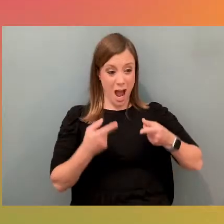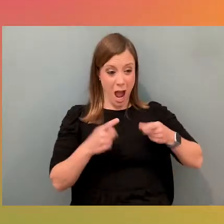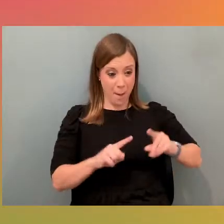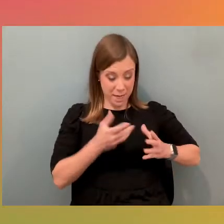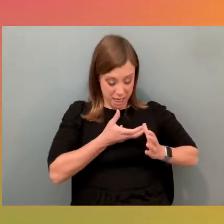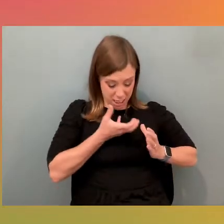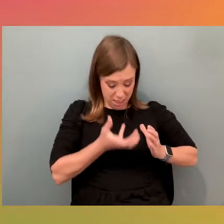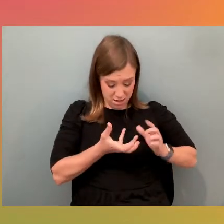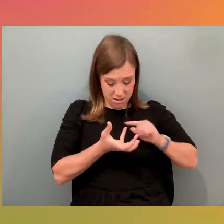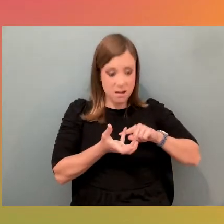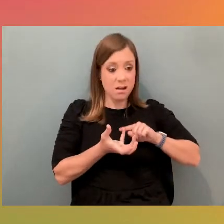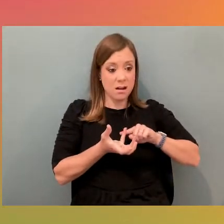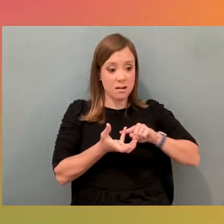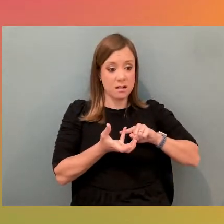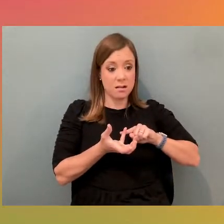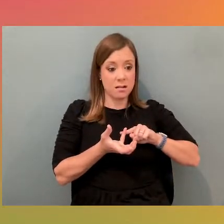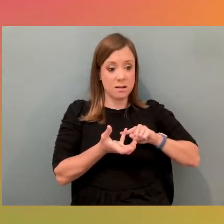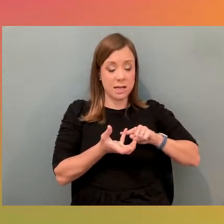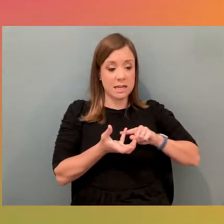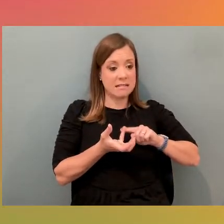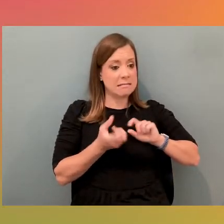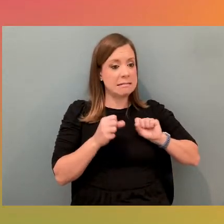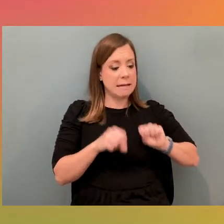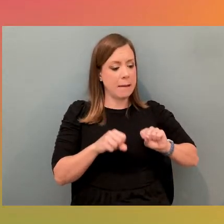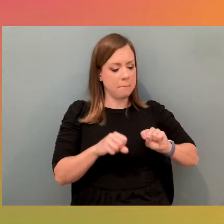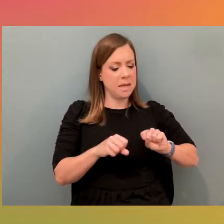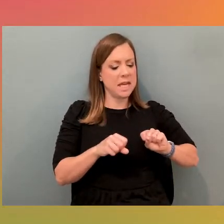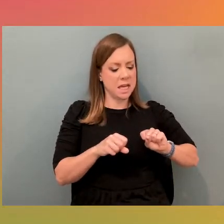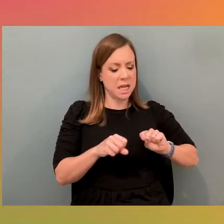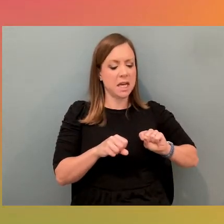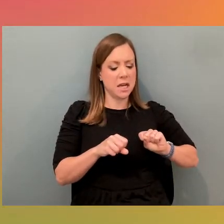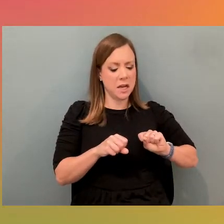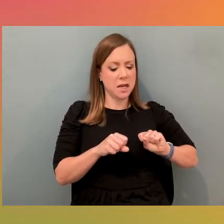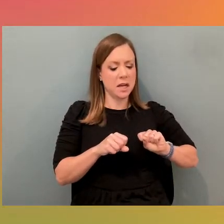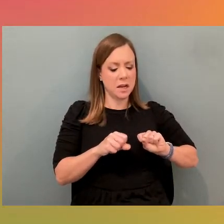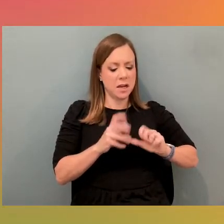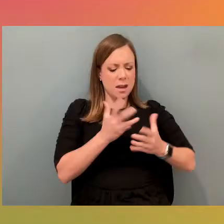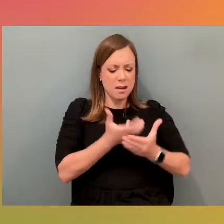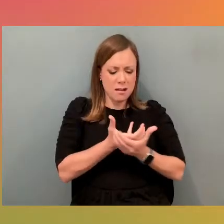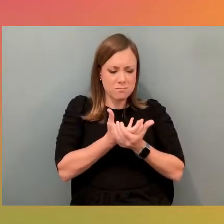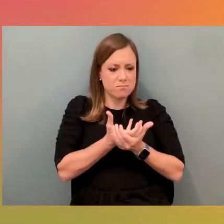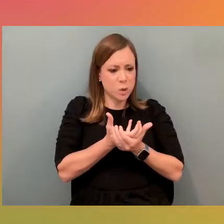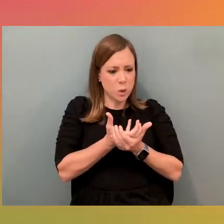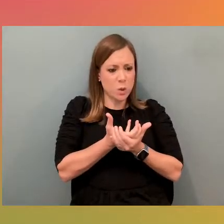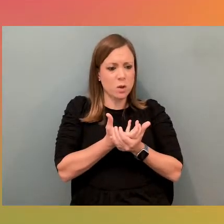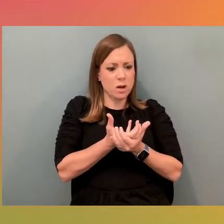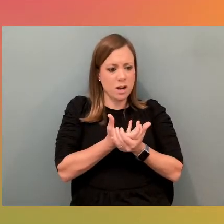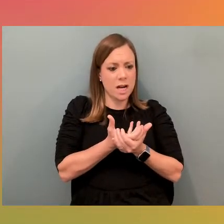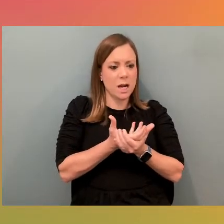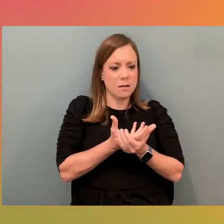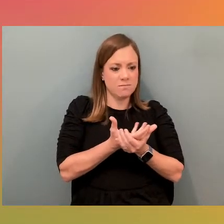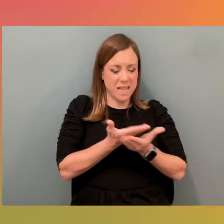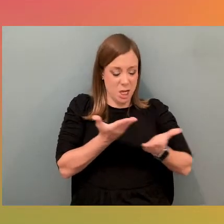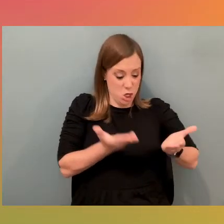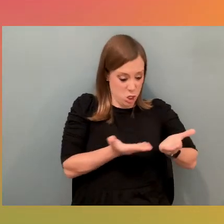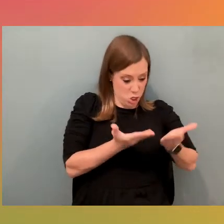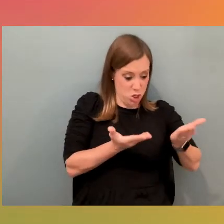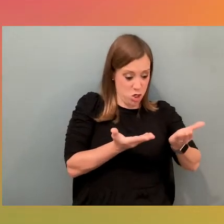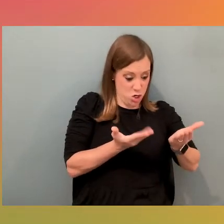AND REALLY FEELING THAT